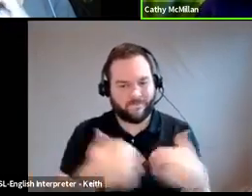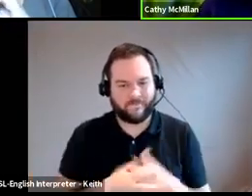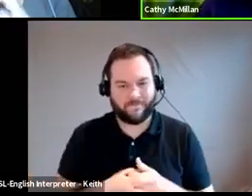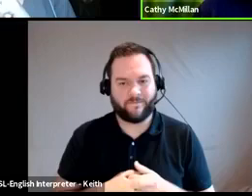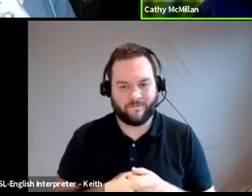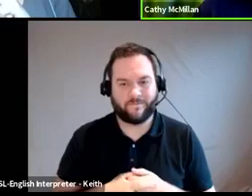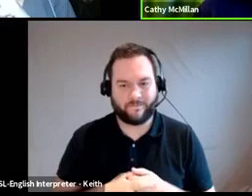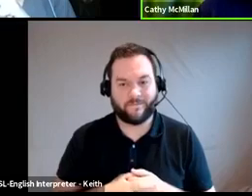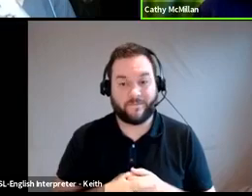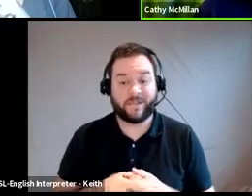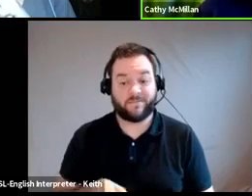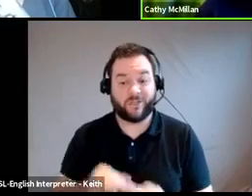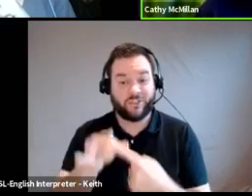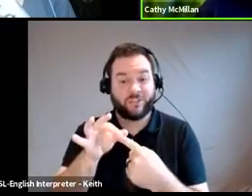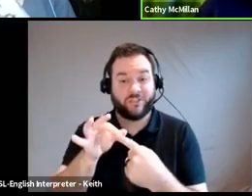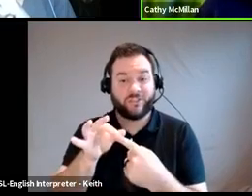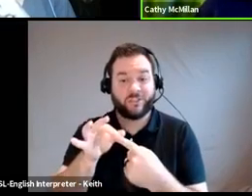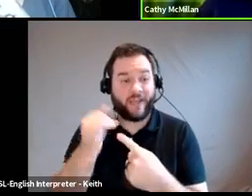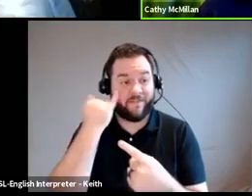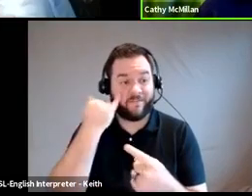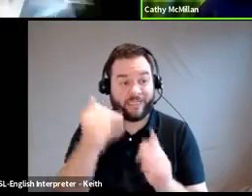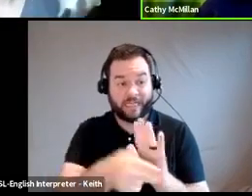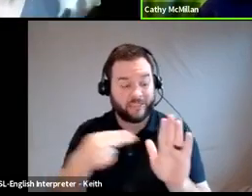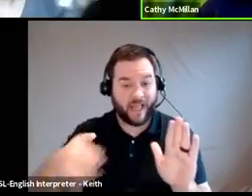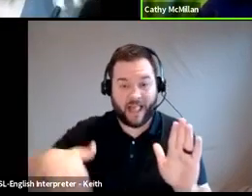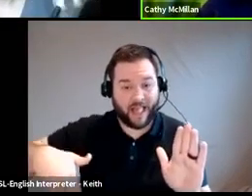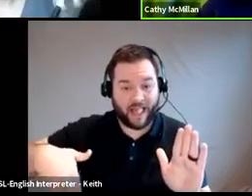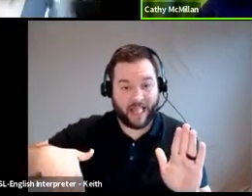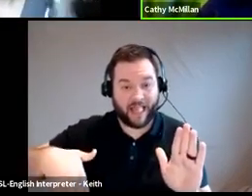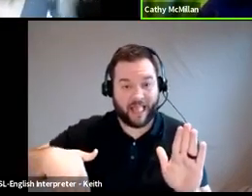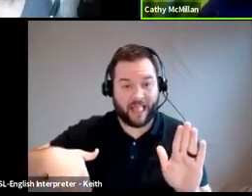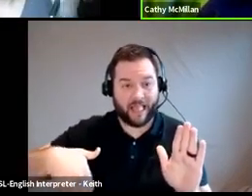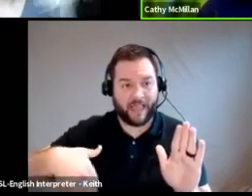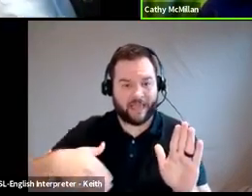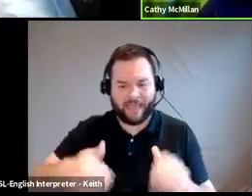carries on for life.